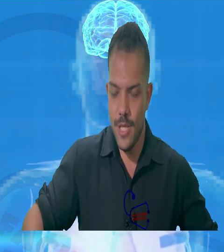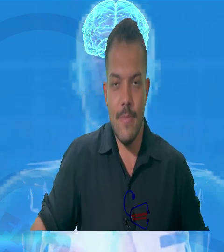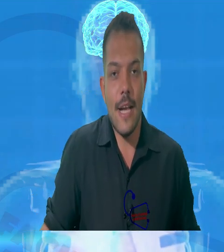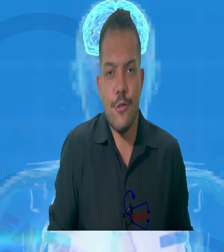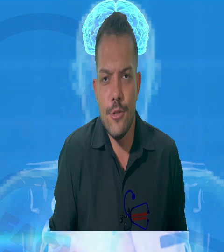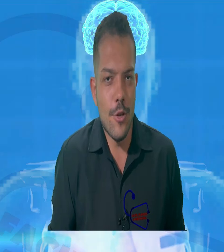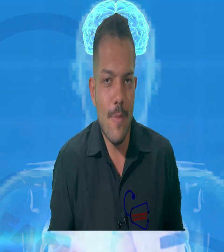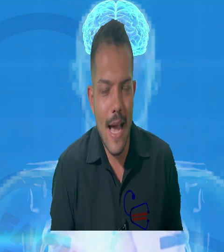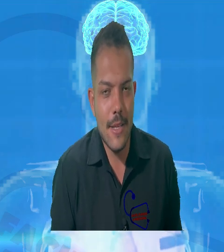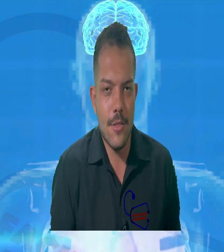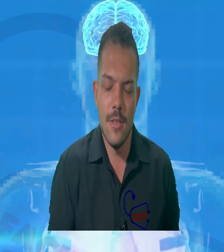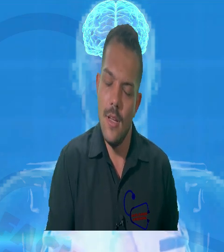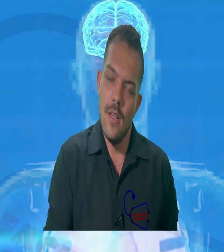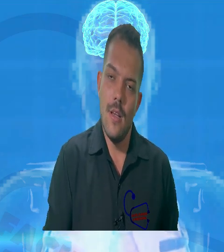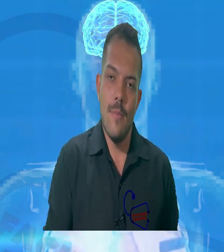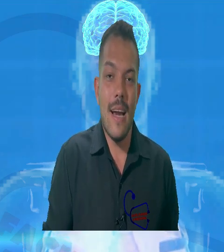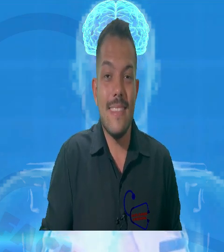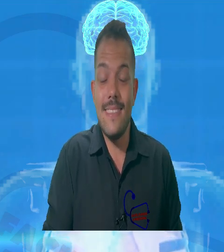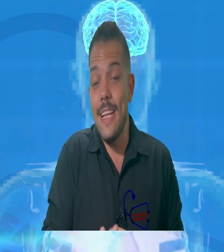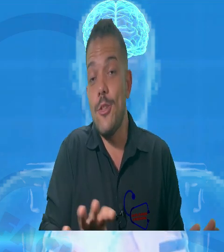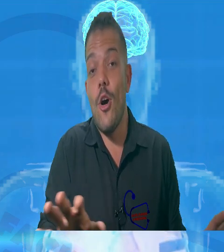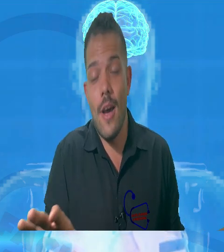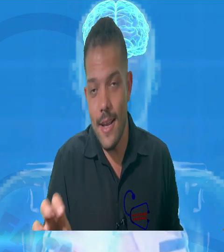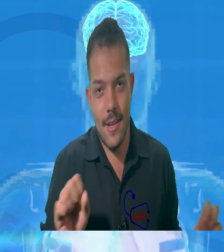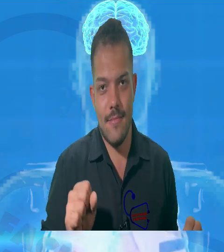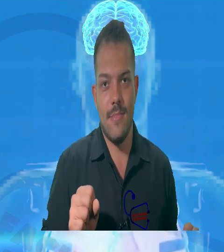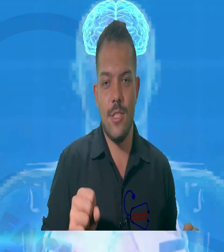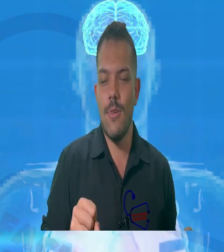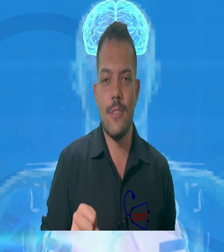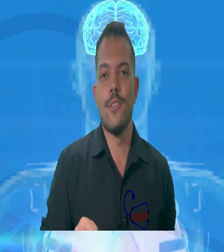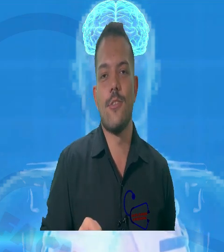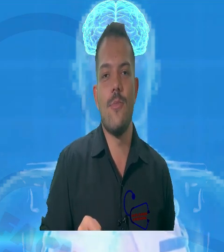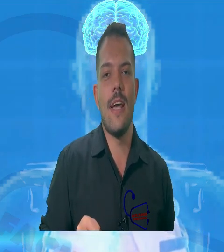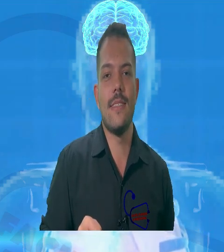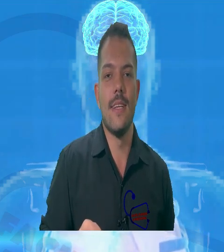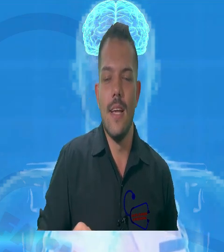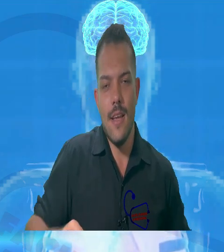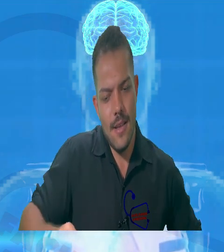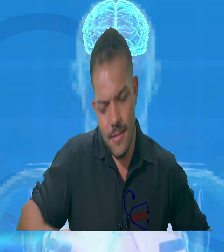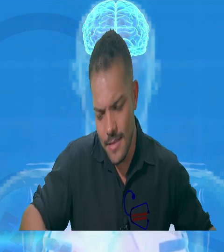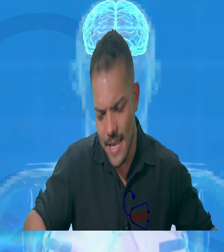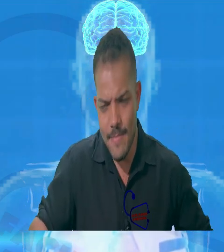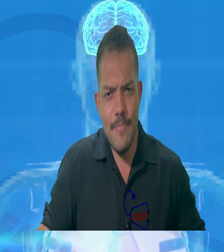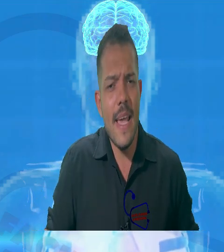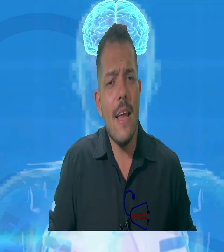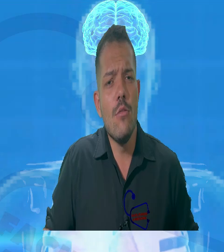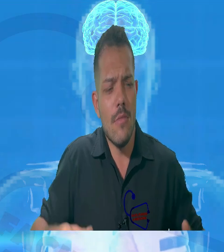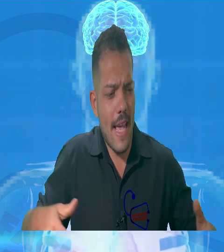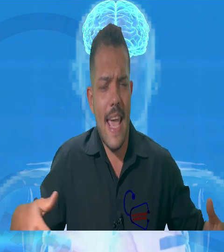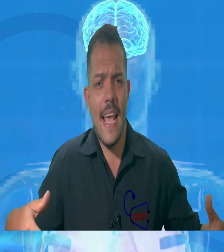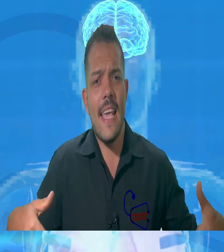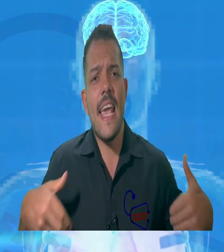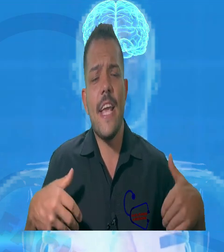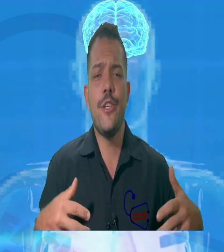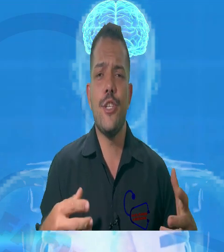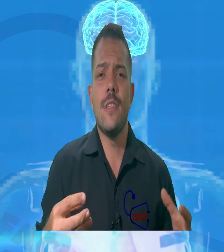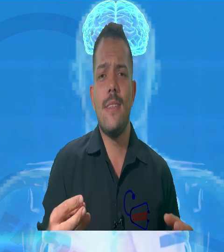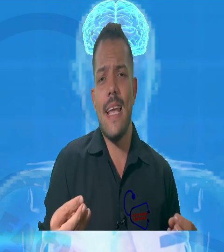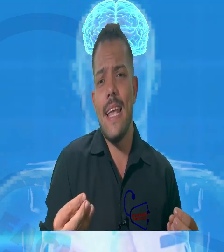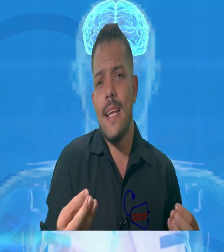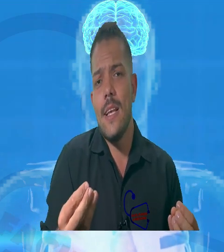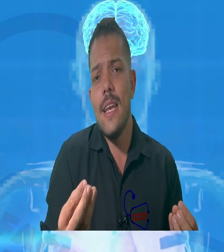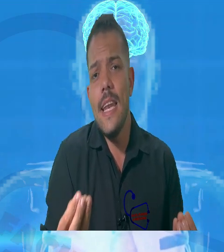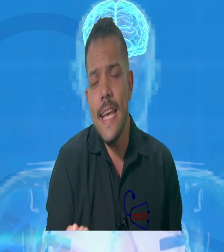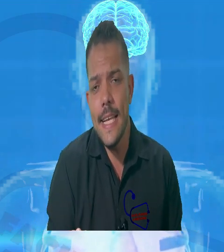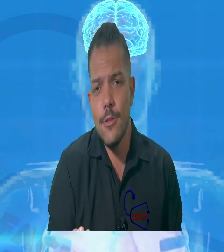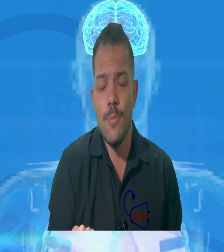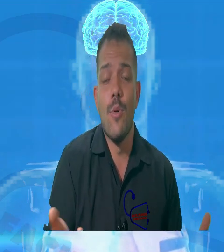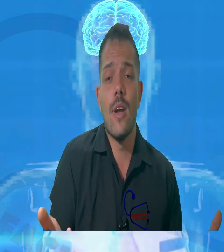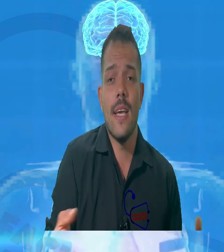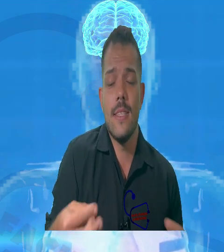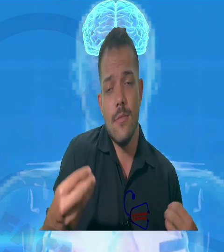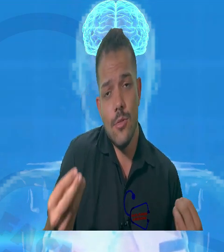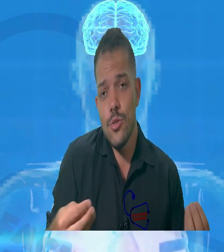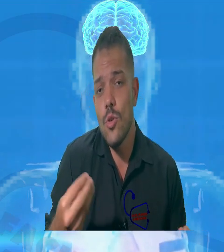under your arm, the parasite loves situations like this, there's hair, it's hot, there's liquid,